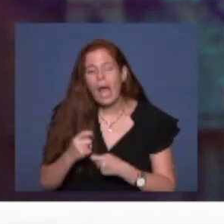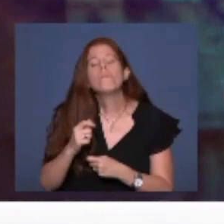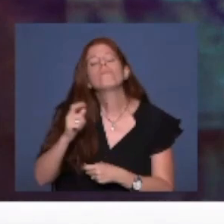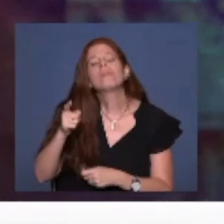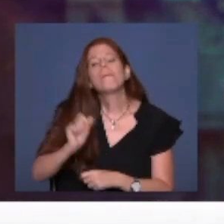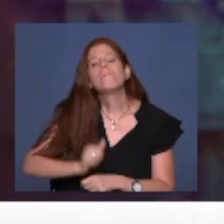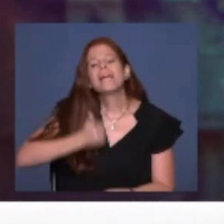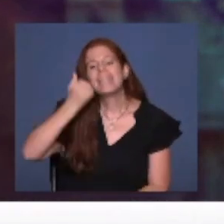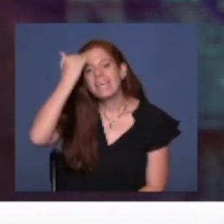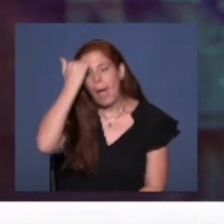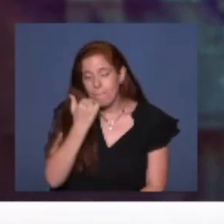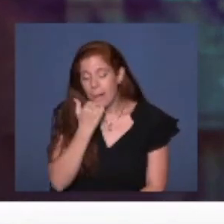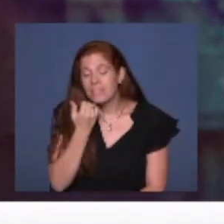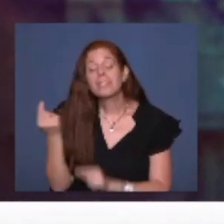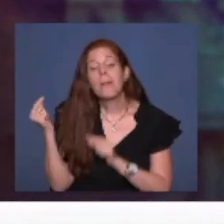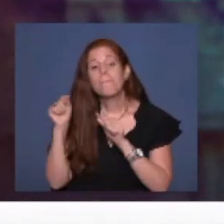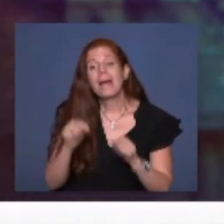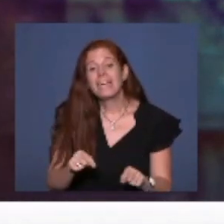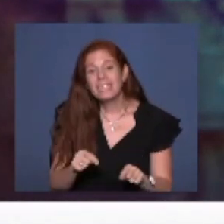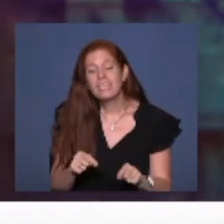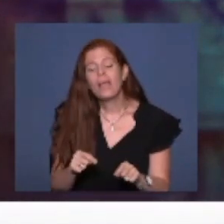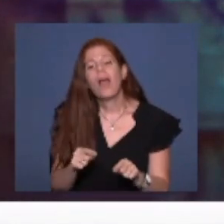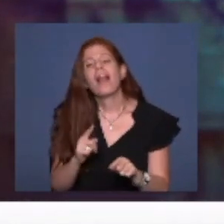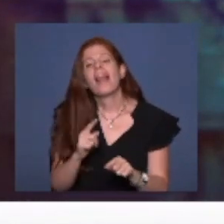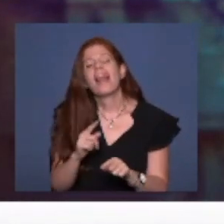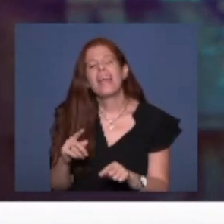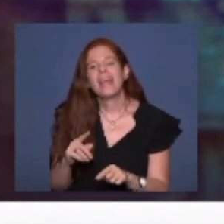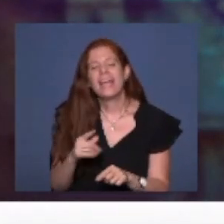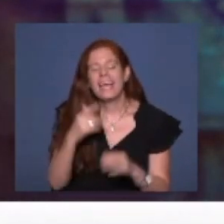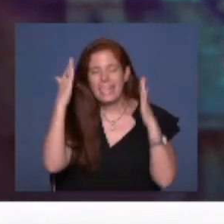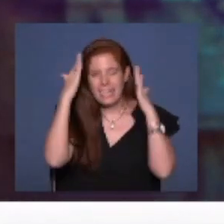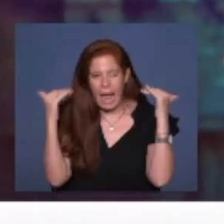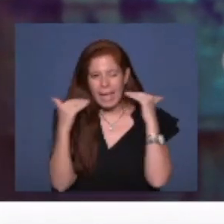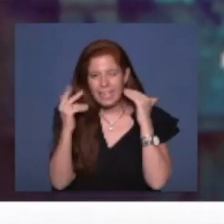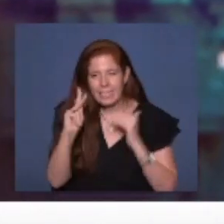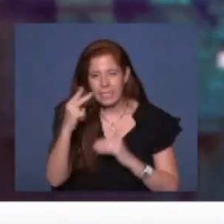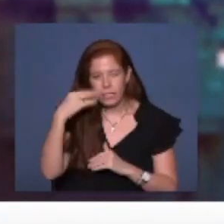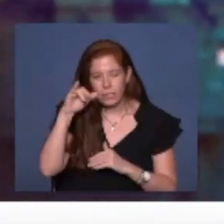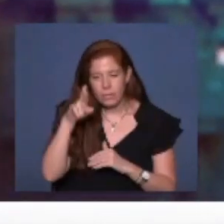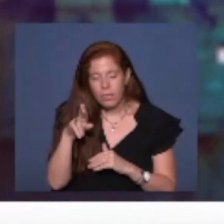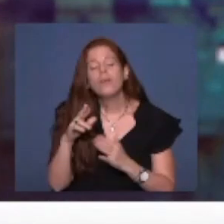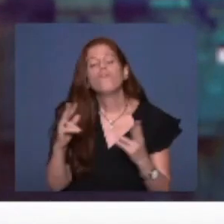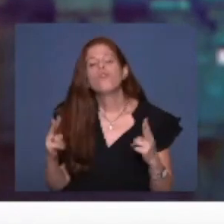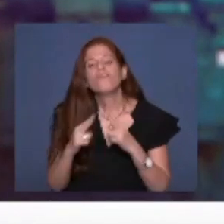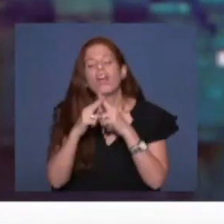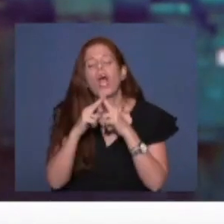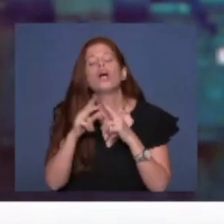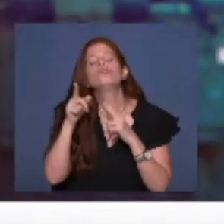and met with the Head of Egyptian Intelligence Abbas Qamal. As noted, this happened simultaneously with the meeting